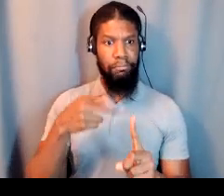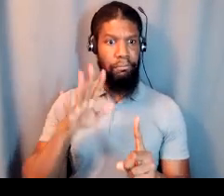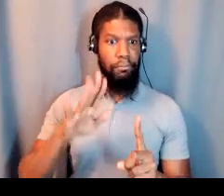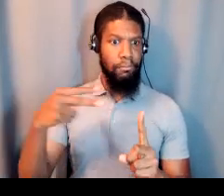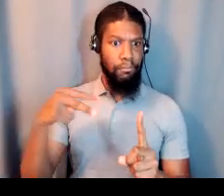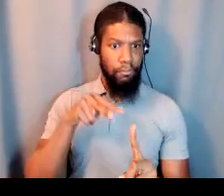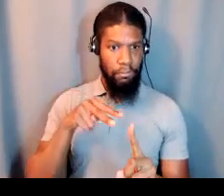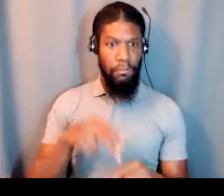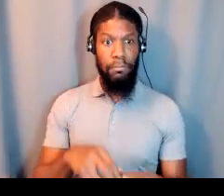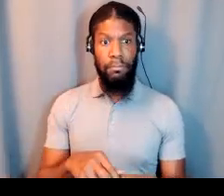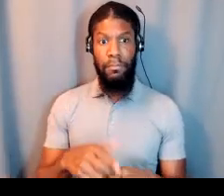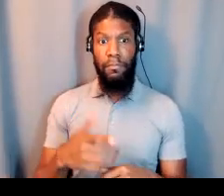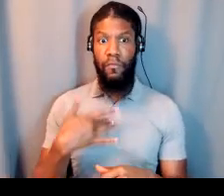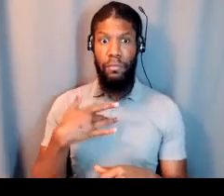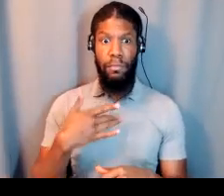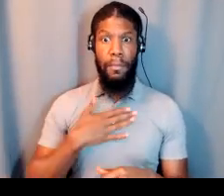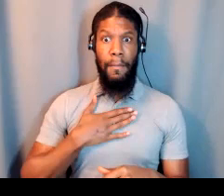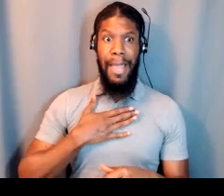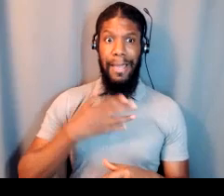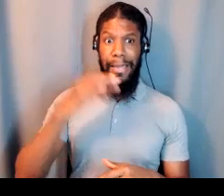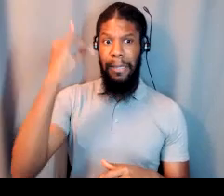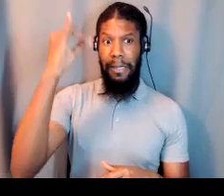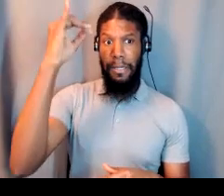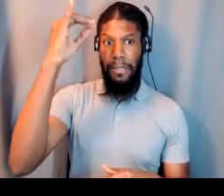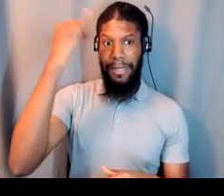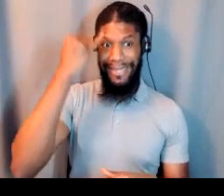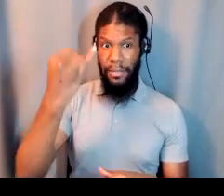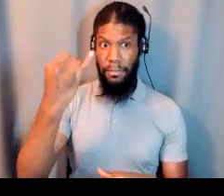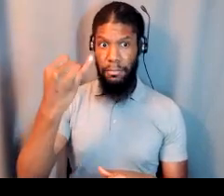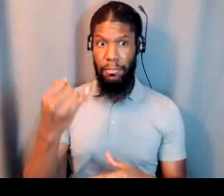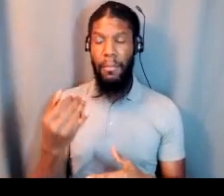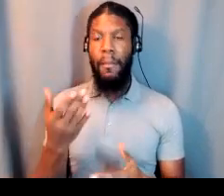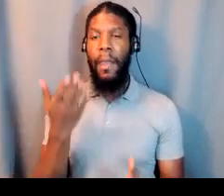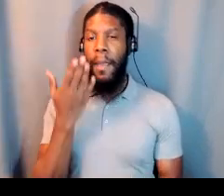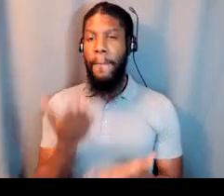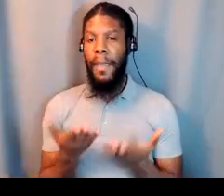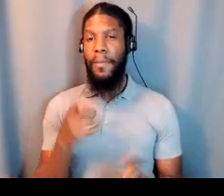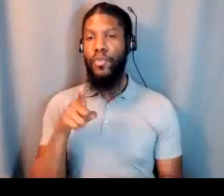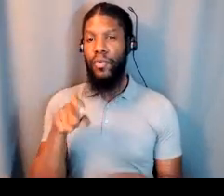that may be where you want to begin conversations with the instructor or the professor